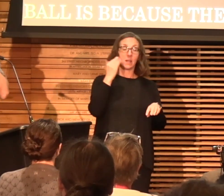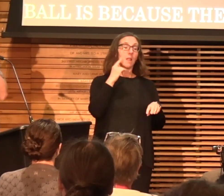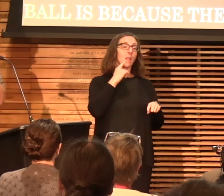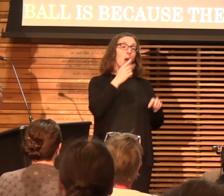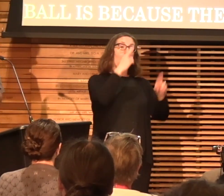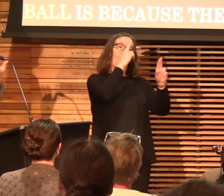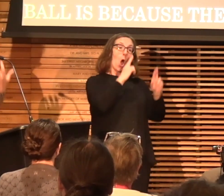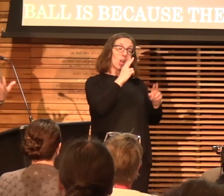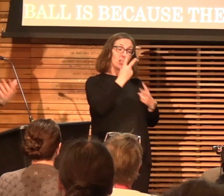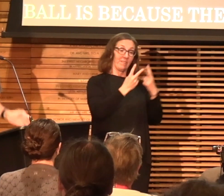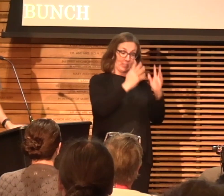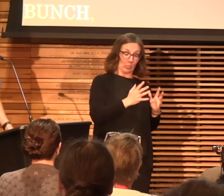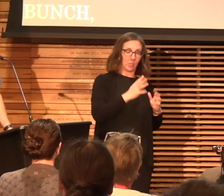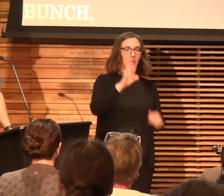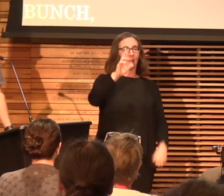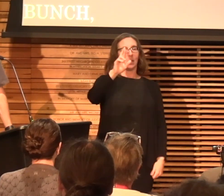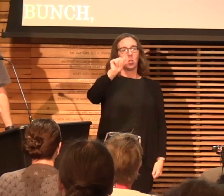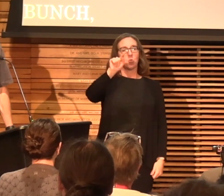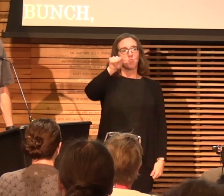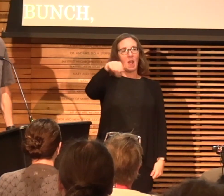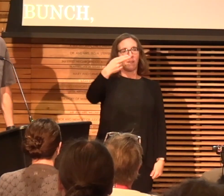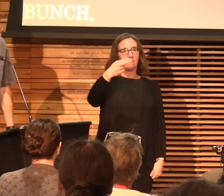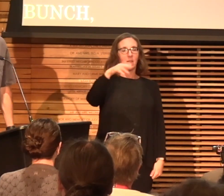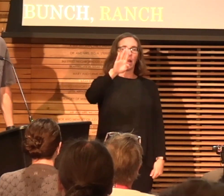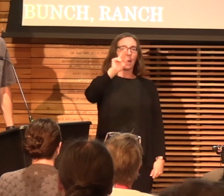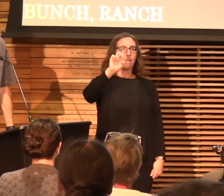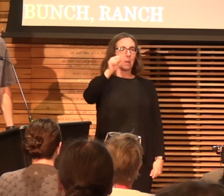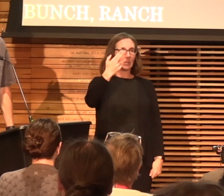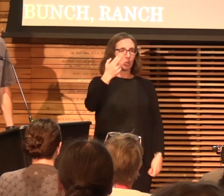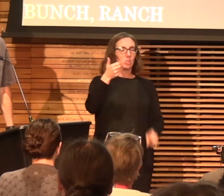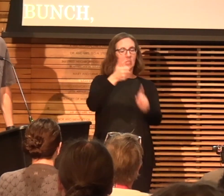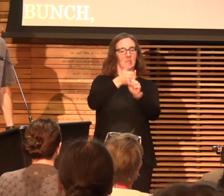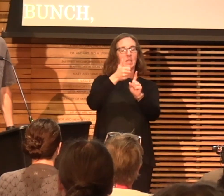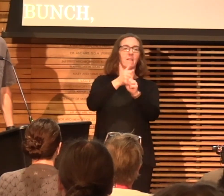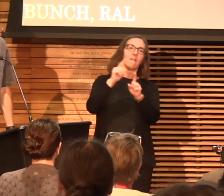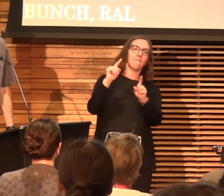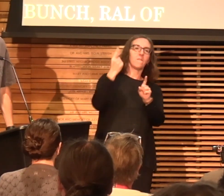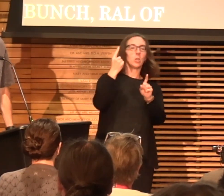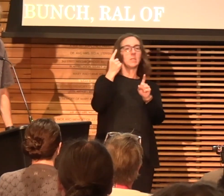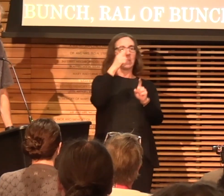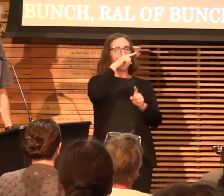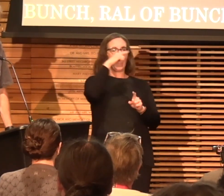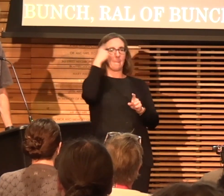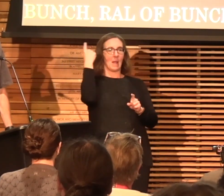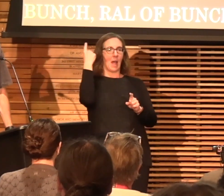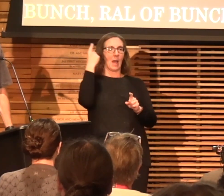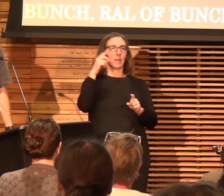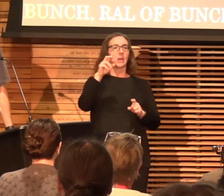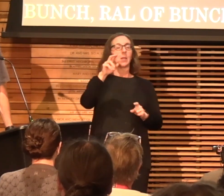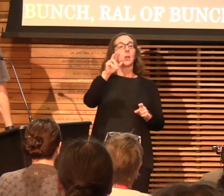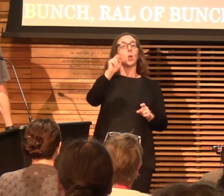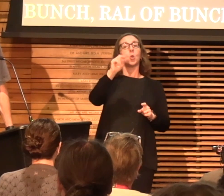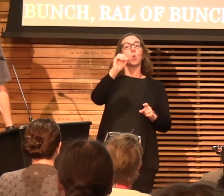Ralph Bunche is the first Black Nobel laureate. A year earlier he wins the Nobel Peace Prize.